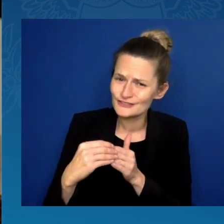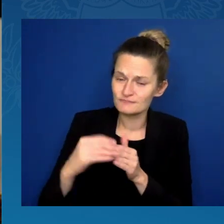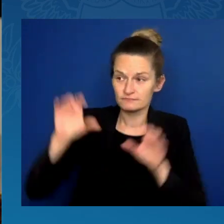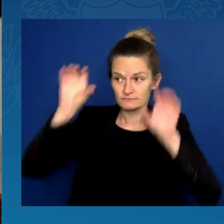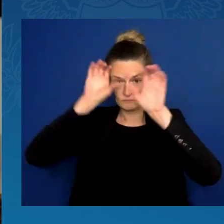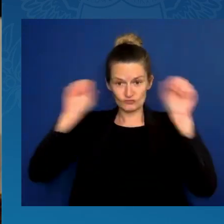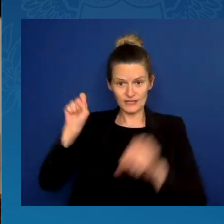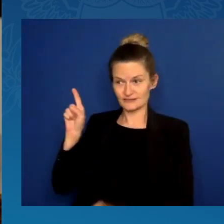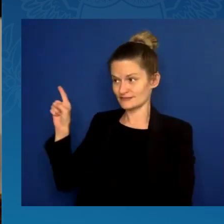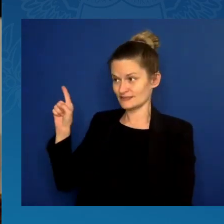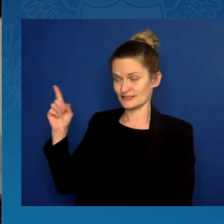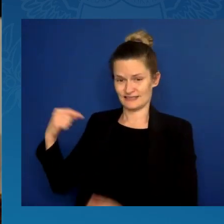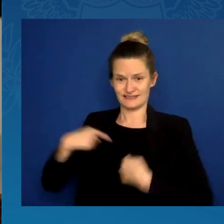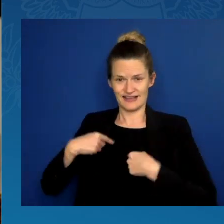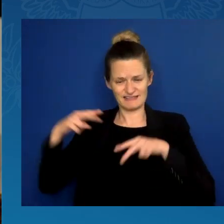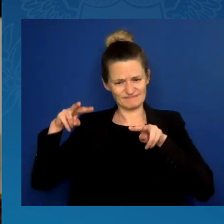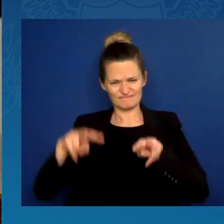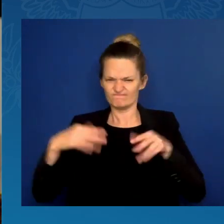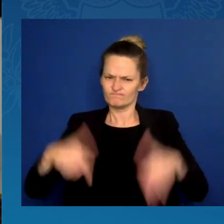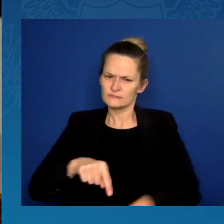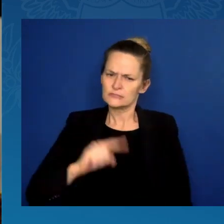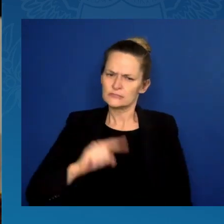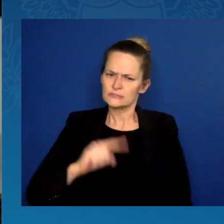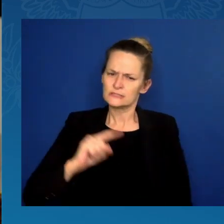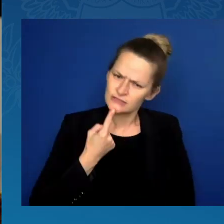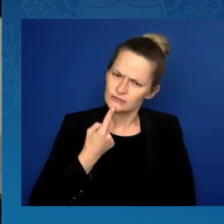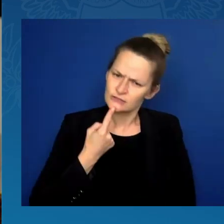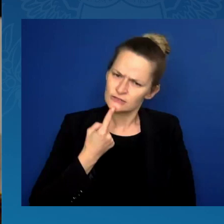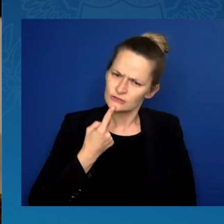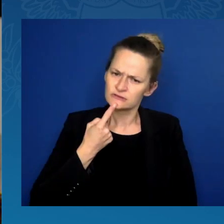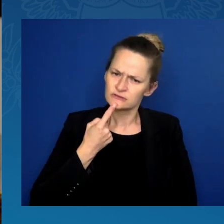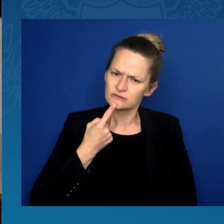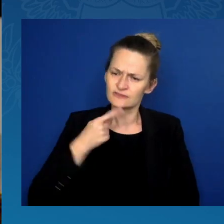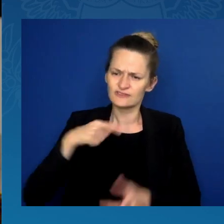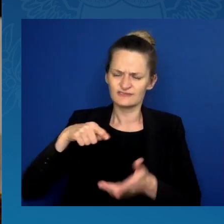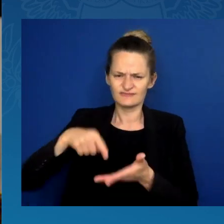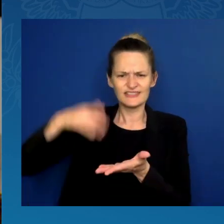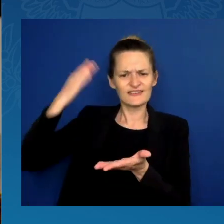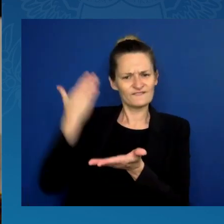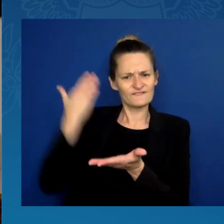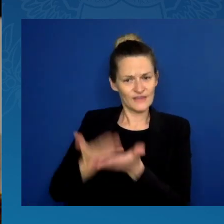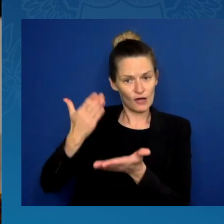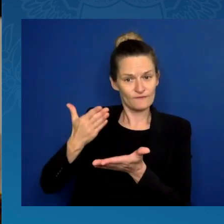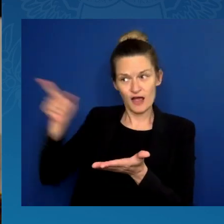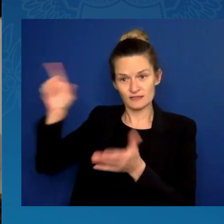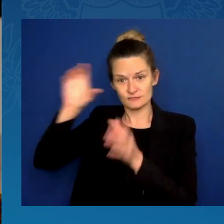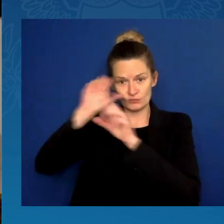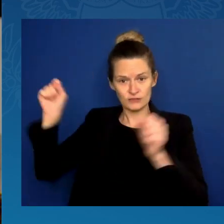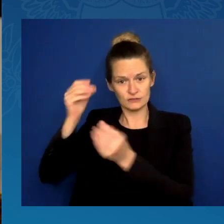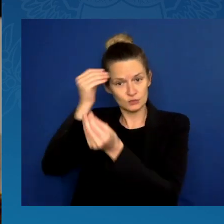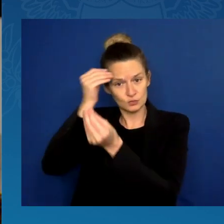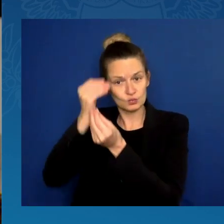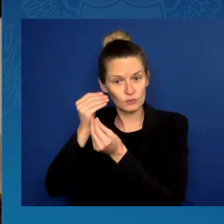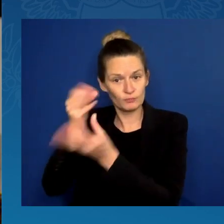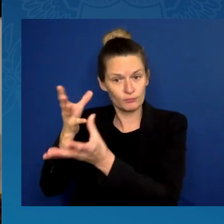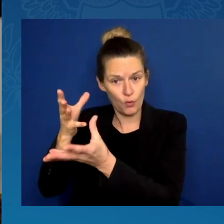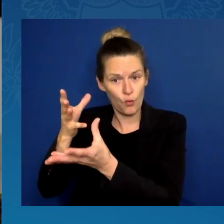and our administration has approached this with a whole-of-government perspective. Just yesterday, we convened members of the Cabinet